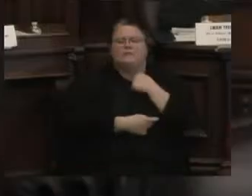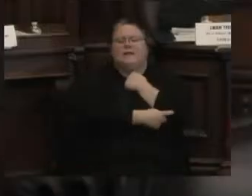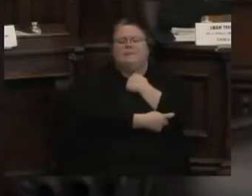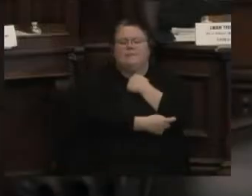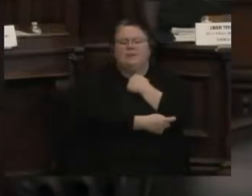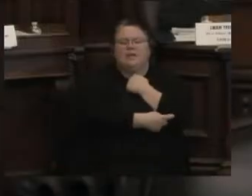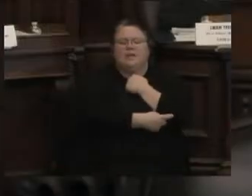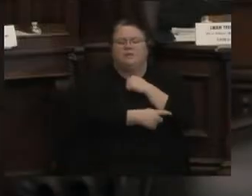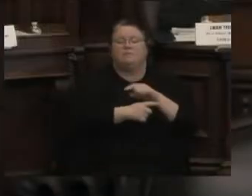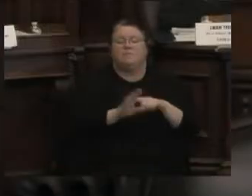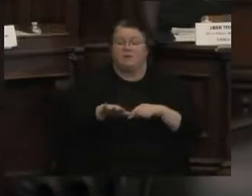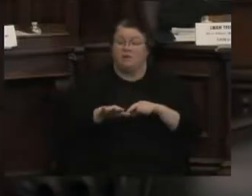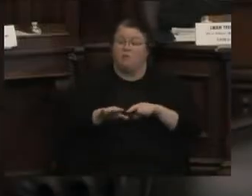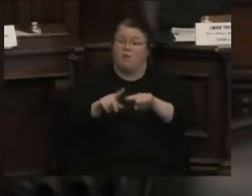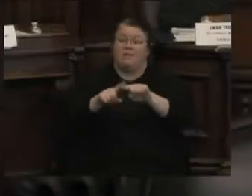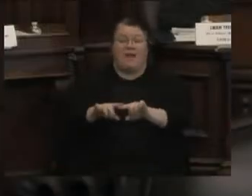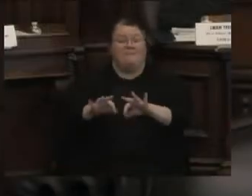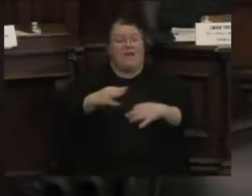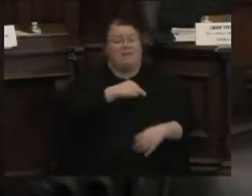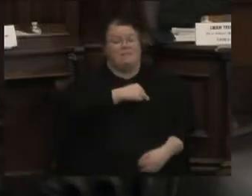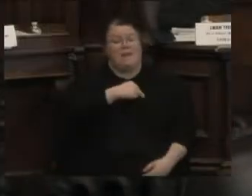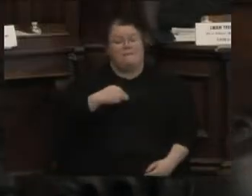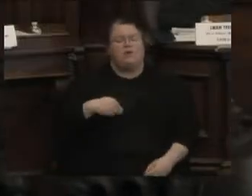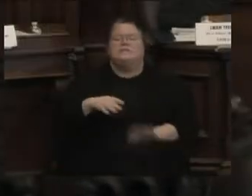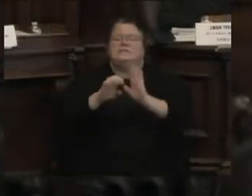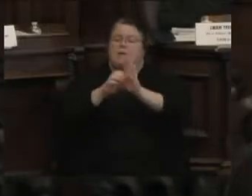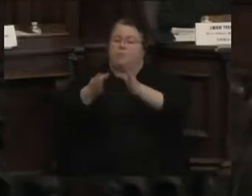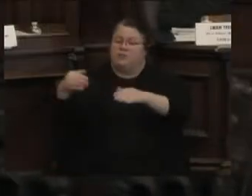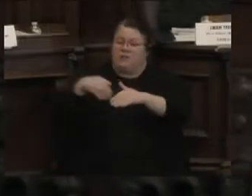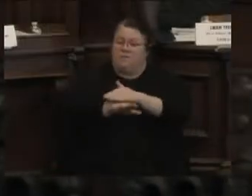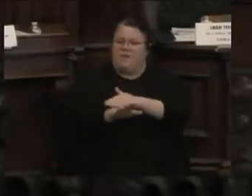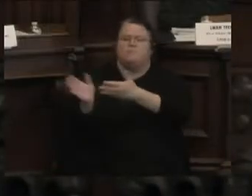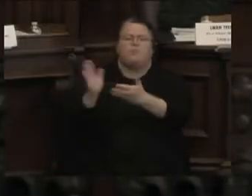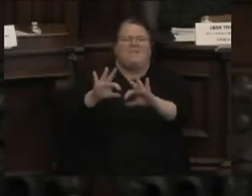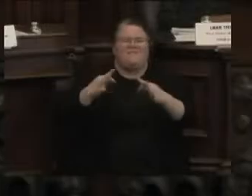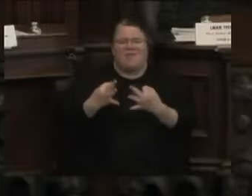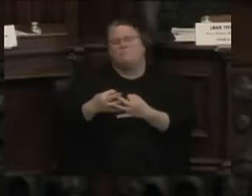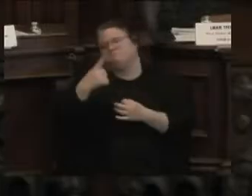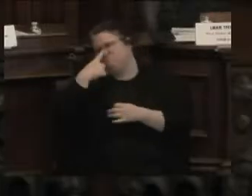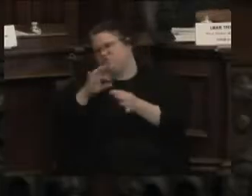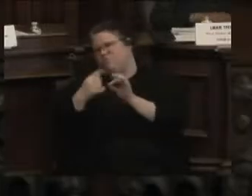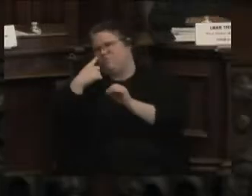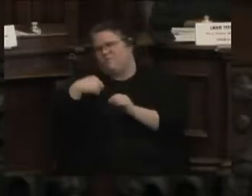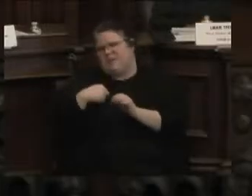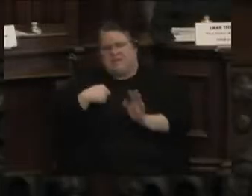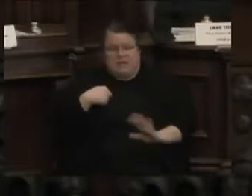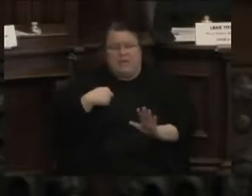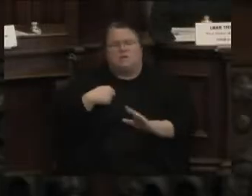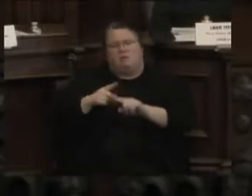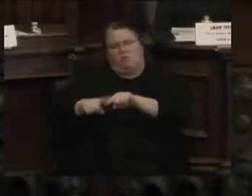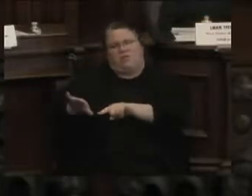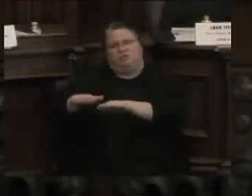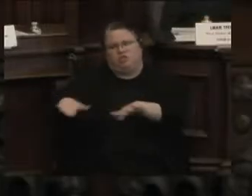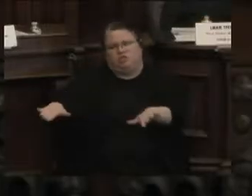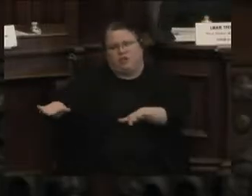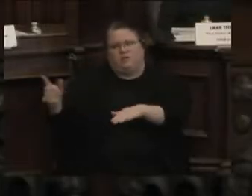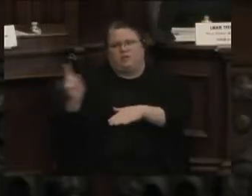interpreting the languages, one thing that can be tempting, but generally should not be done is relying on family members or